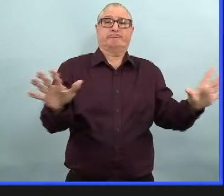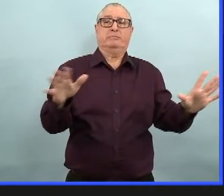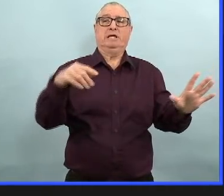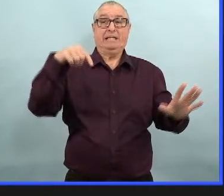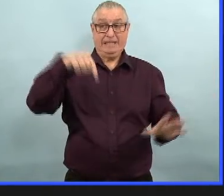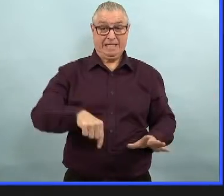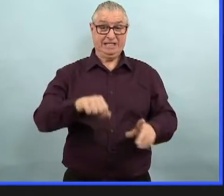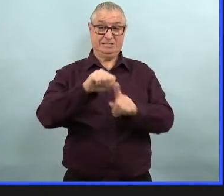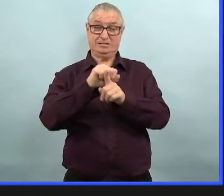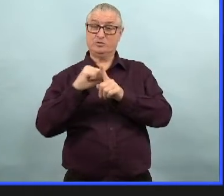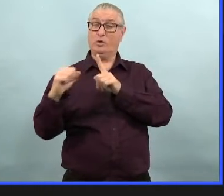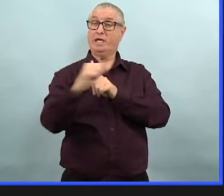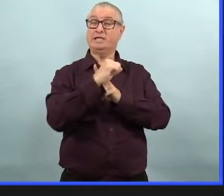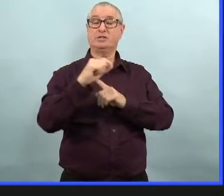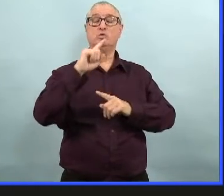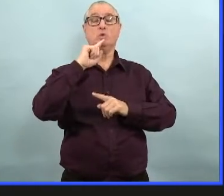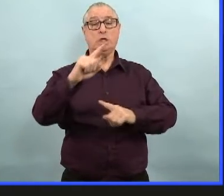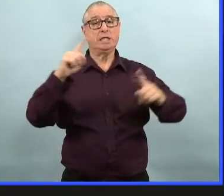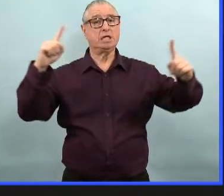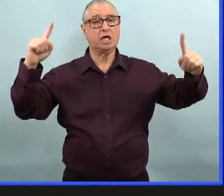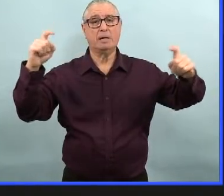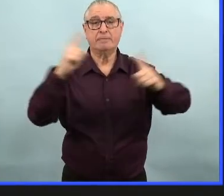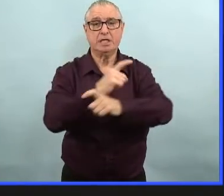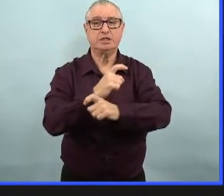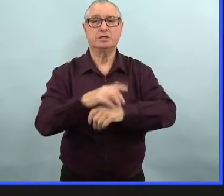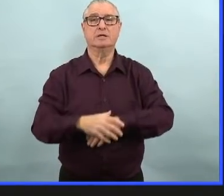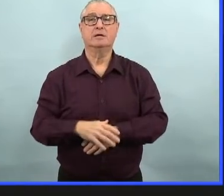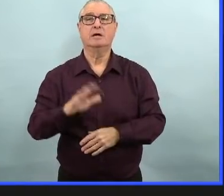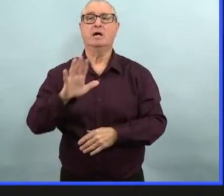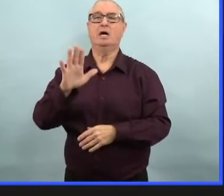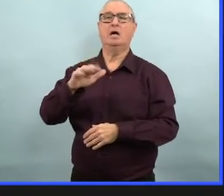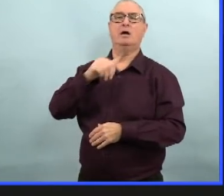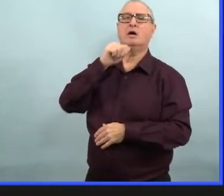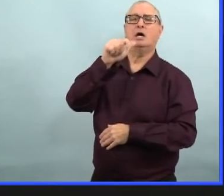me that that's not what i'm saying uh it just the restrictions announced that went into place this